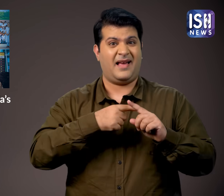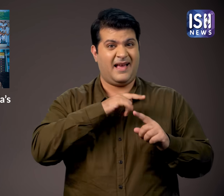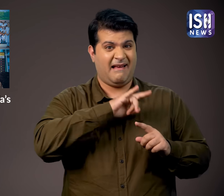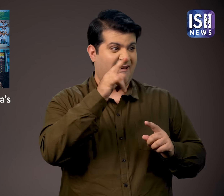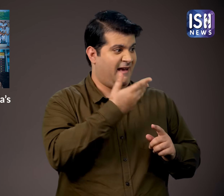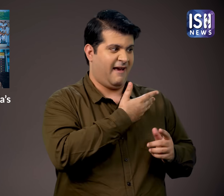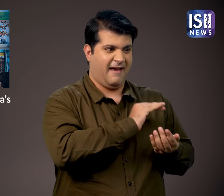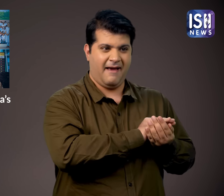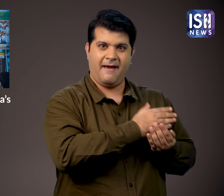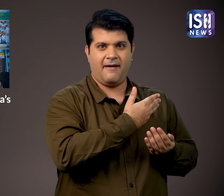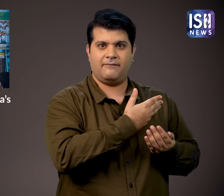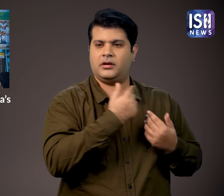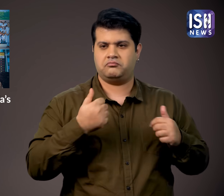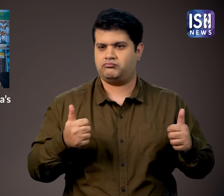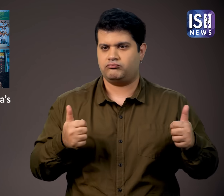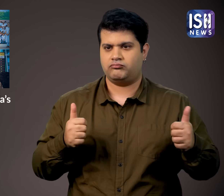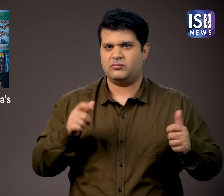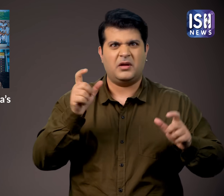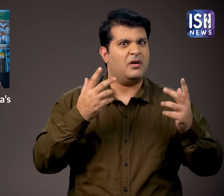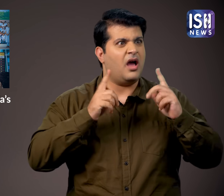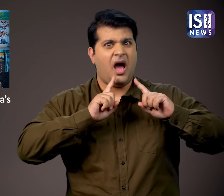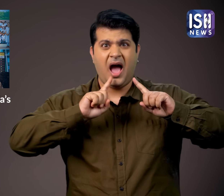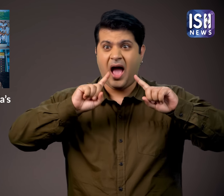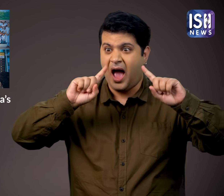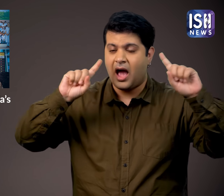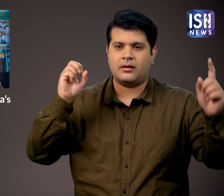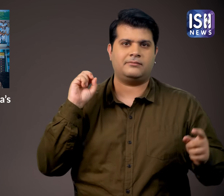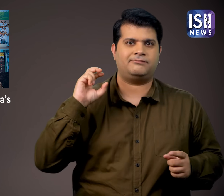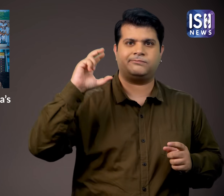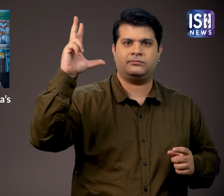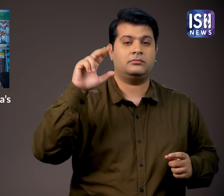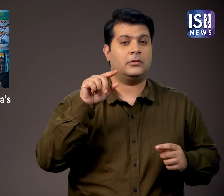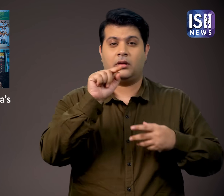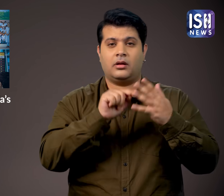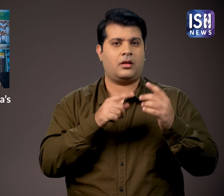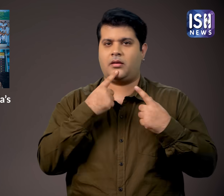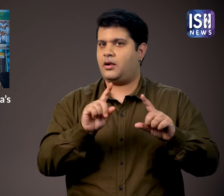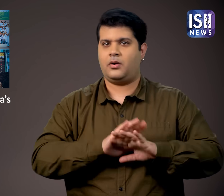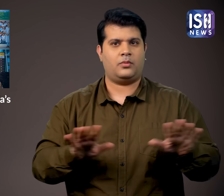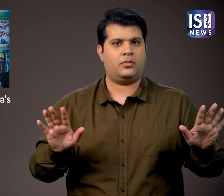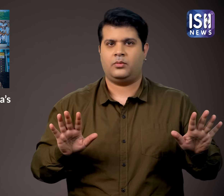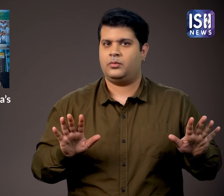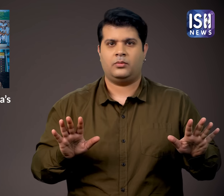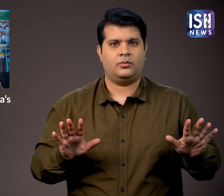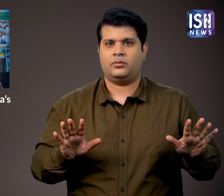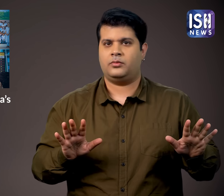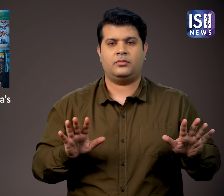Or creating artificial shortages and then hiking the price. These aren't allowed.